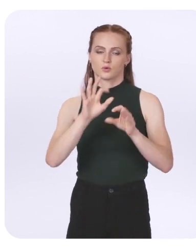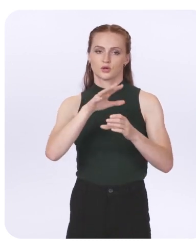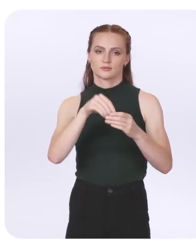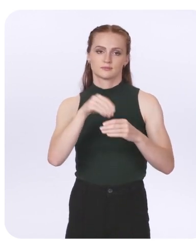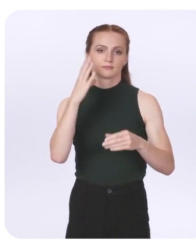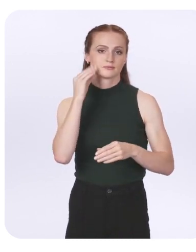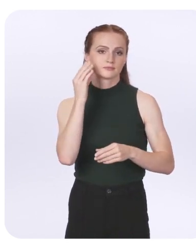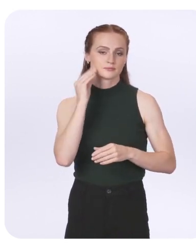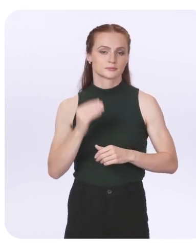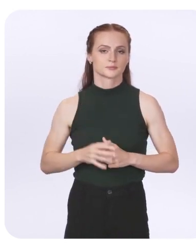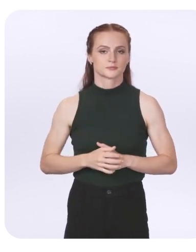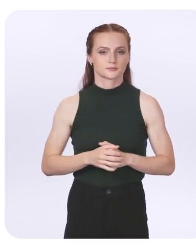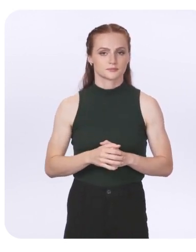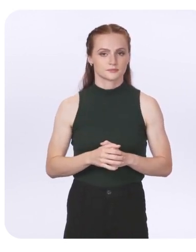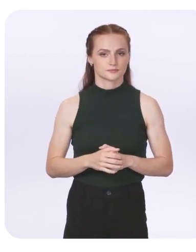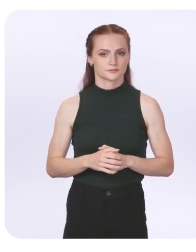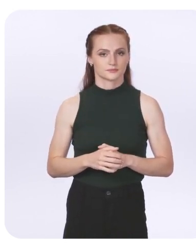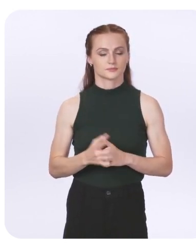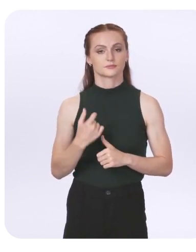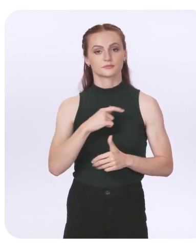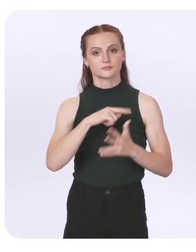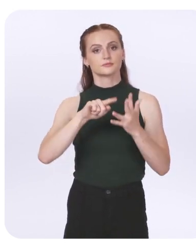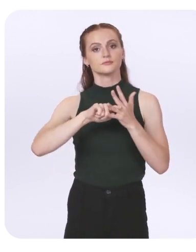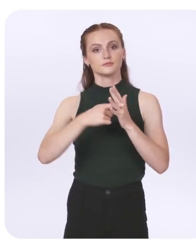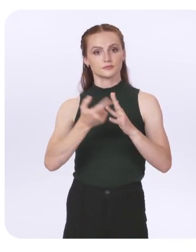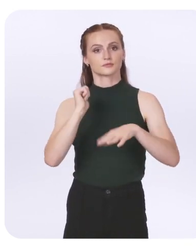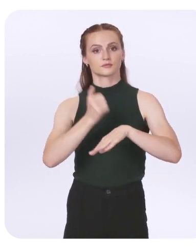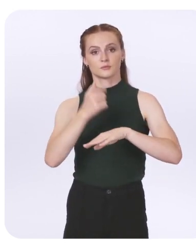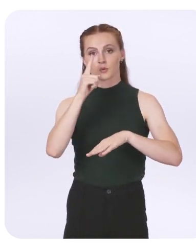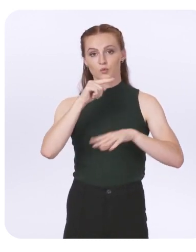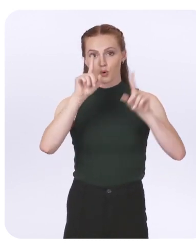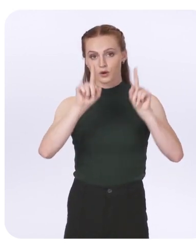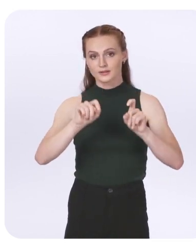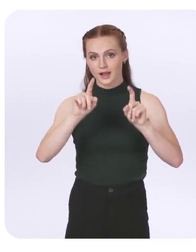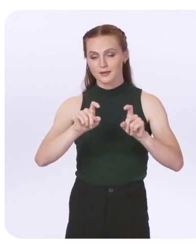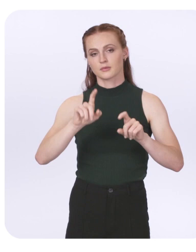So we started building a prototype with the basic multiplayer setup and gunplay,